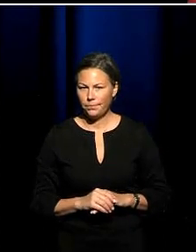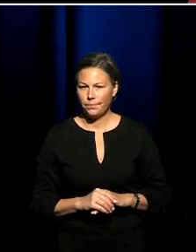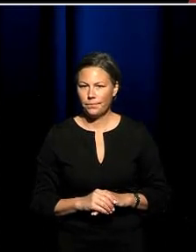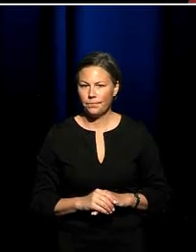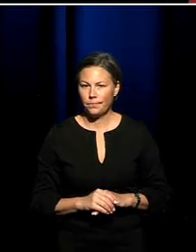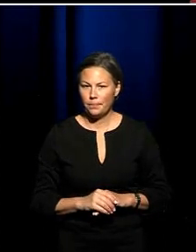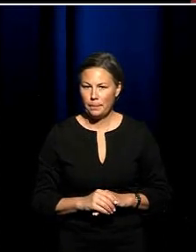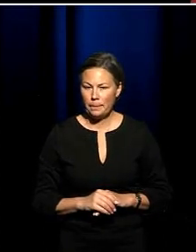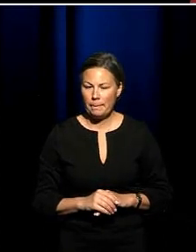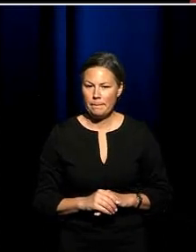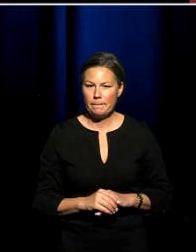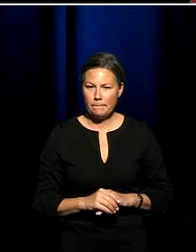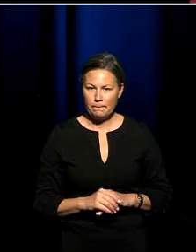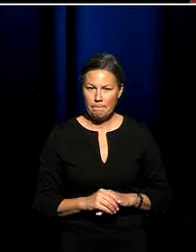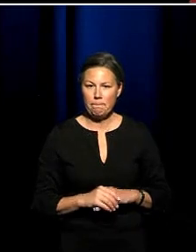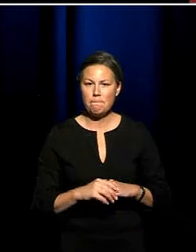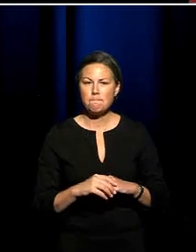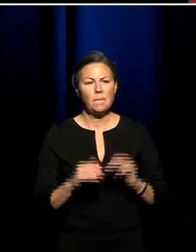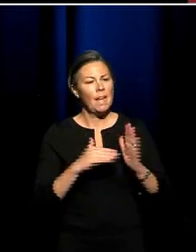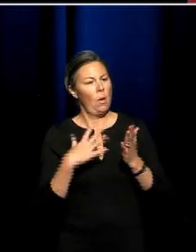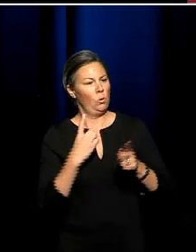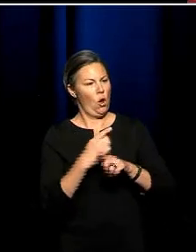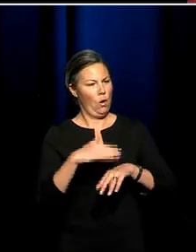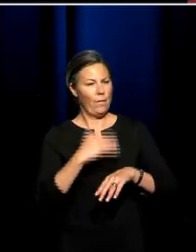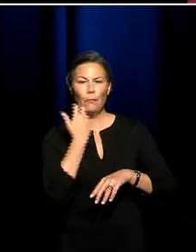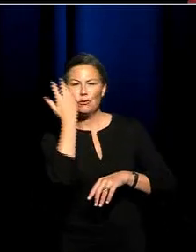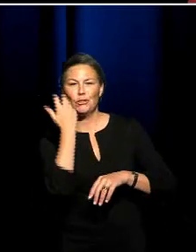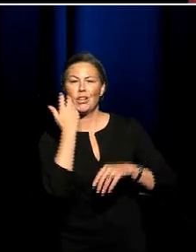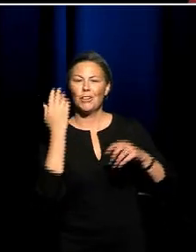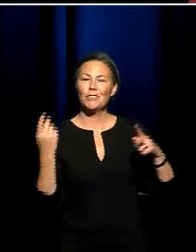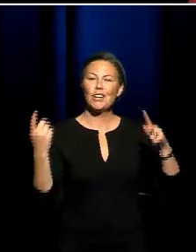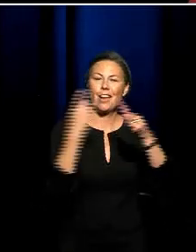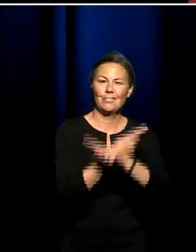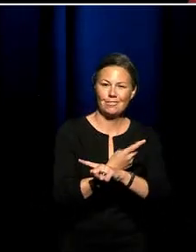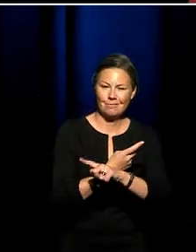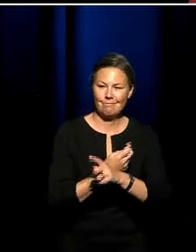opportunities for change. Just as we are conscious of the magnitude of the task